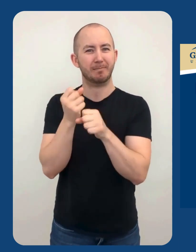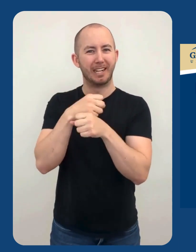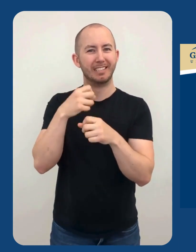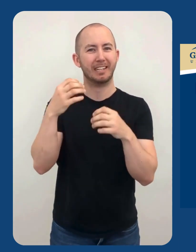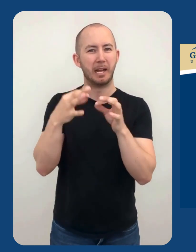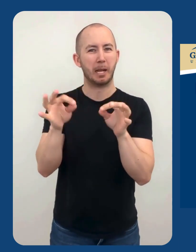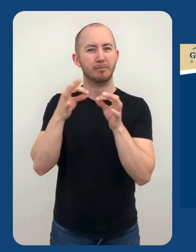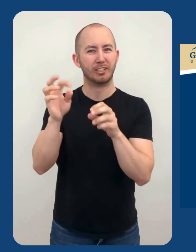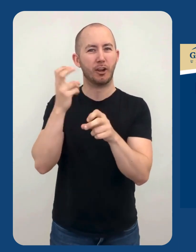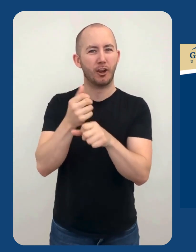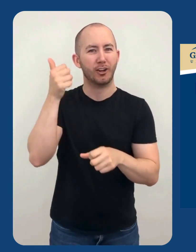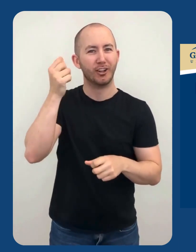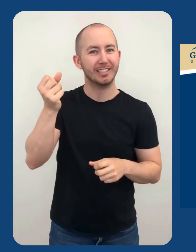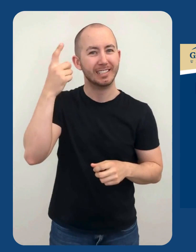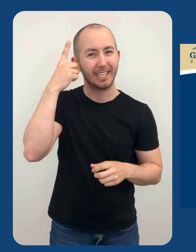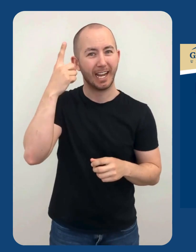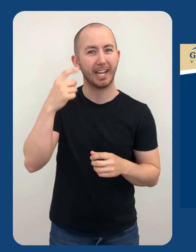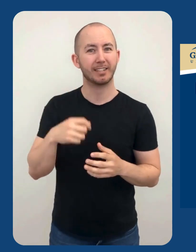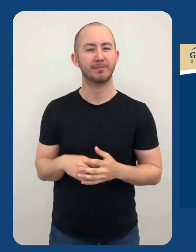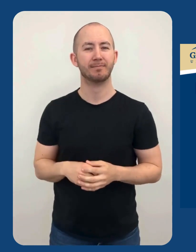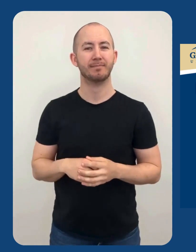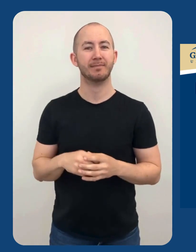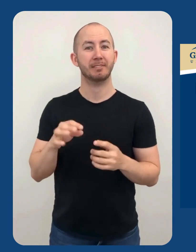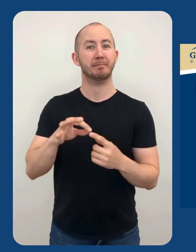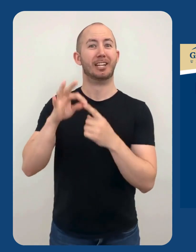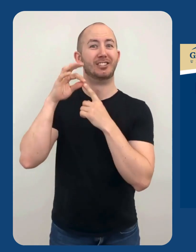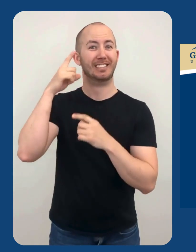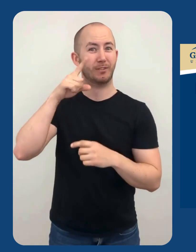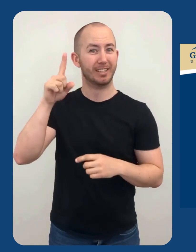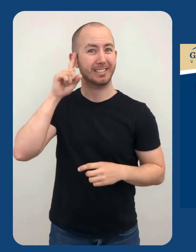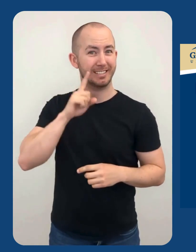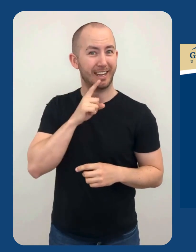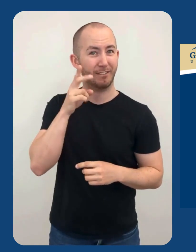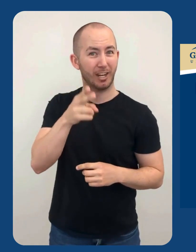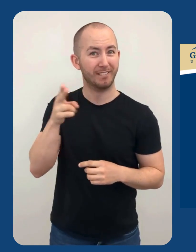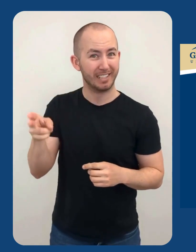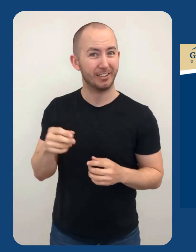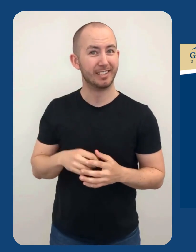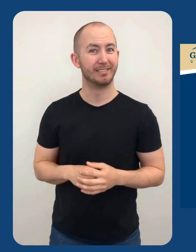which can make captions harder to understand, especially for DHH.